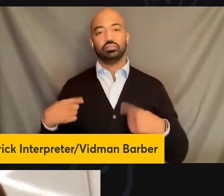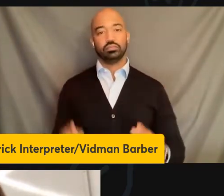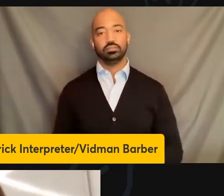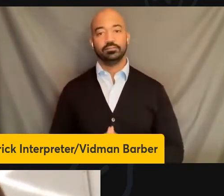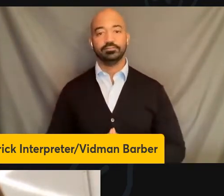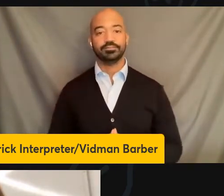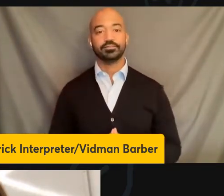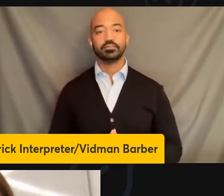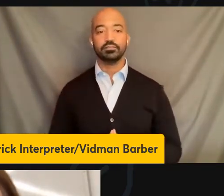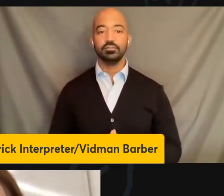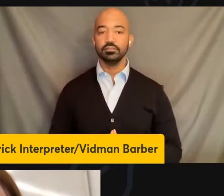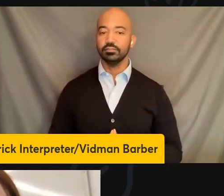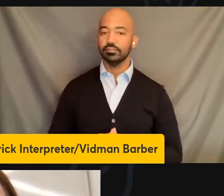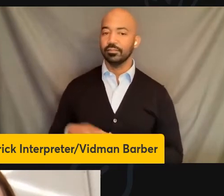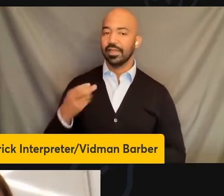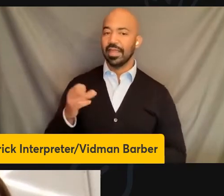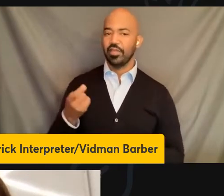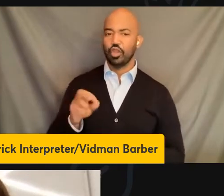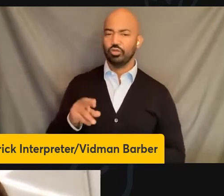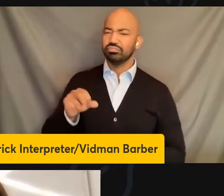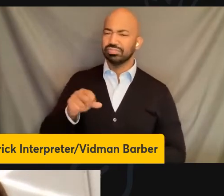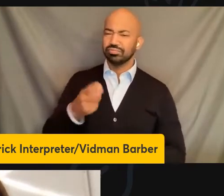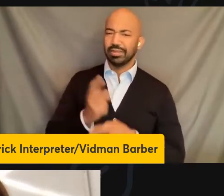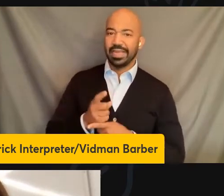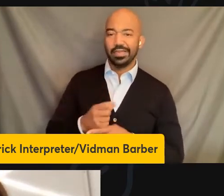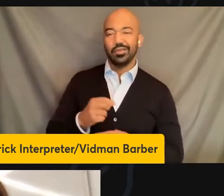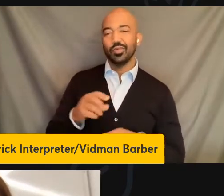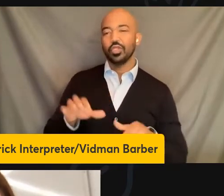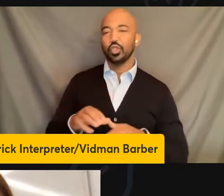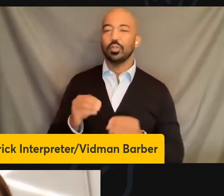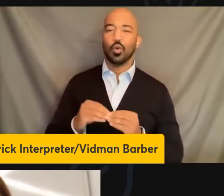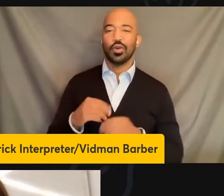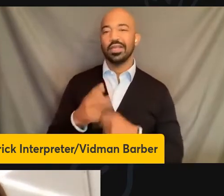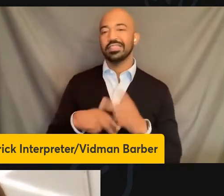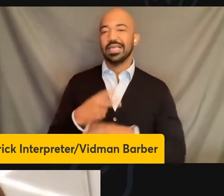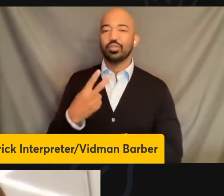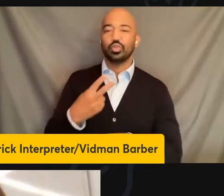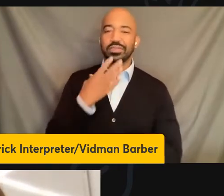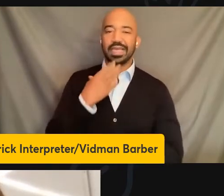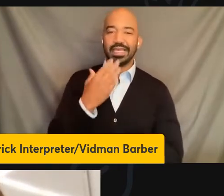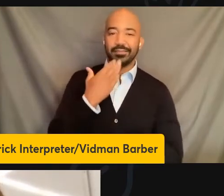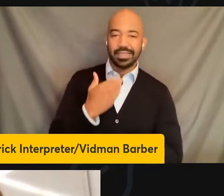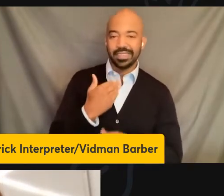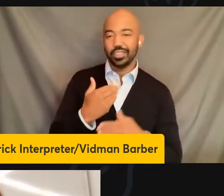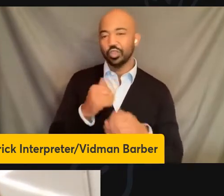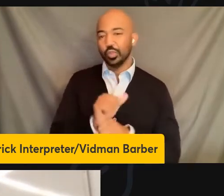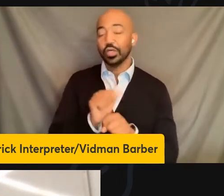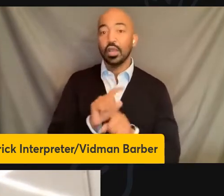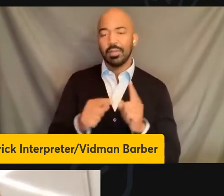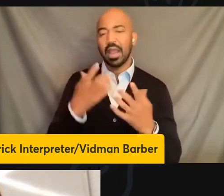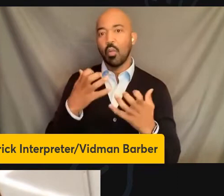haven't either. We do more like type two diabetes type work. But I like to kind of keep up with the literature on both. Um, this